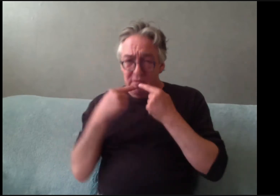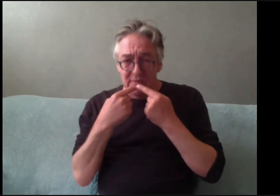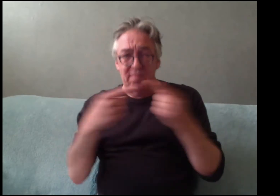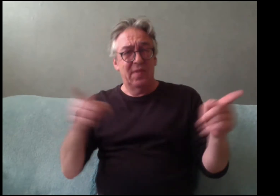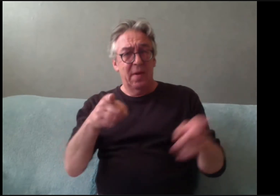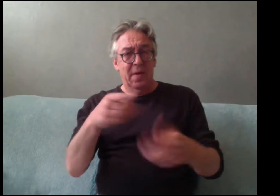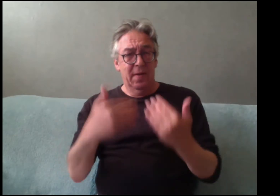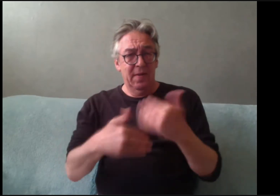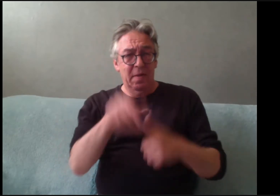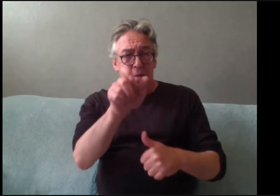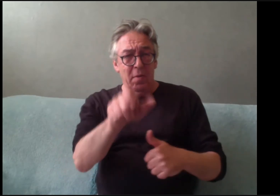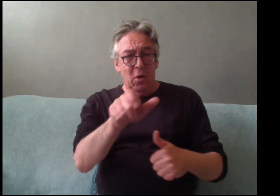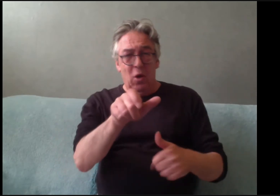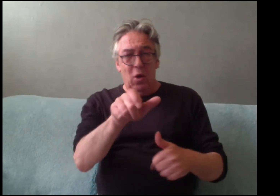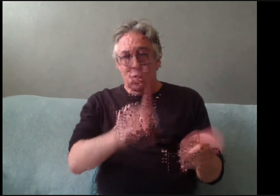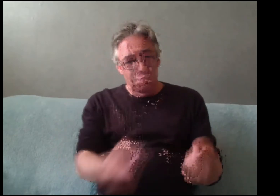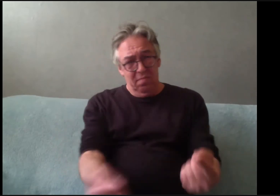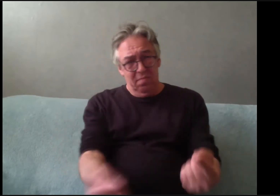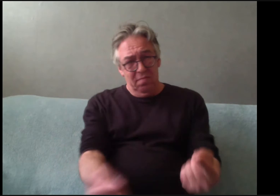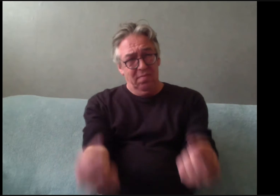for students with disabilities.